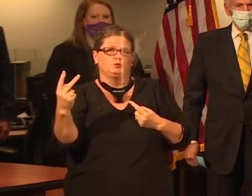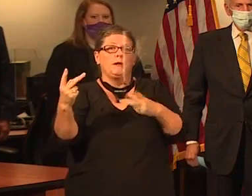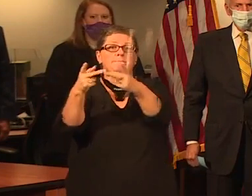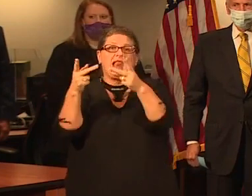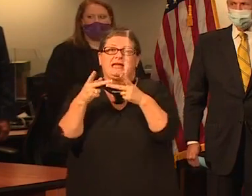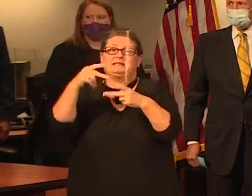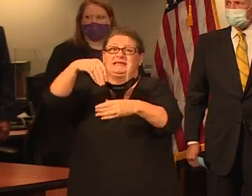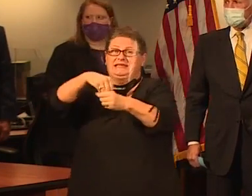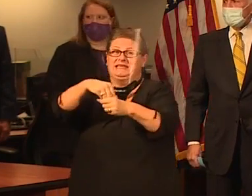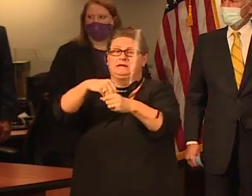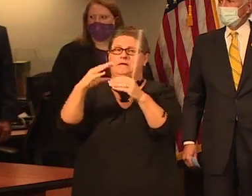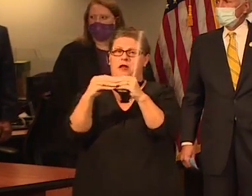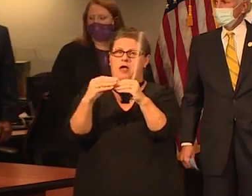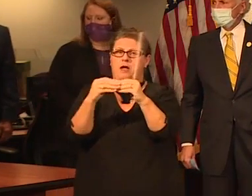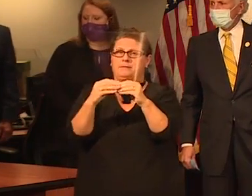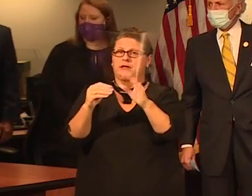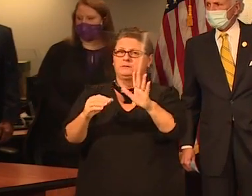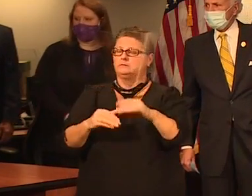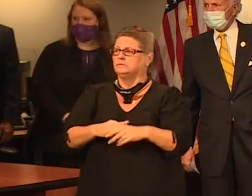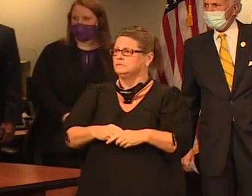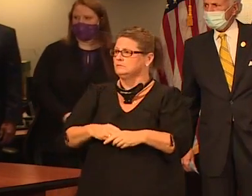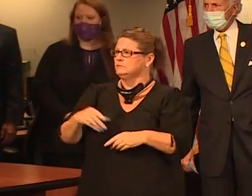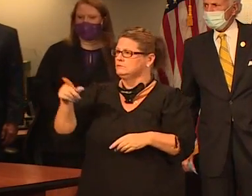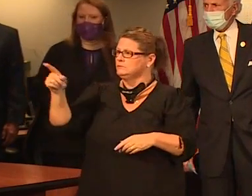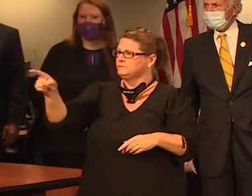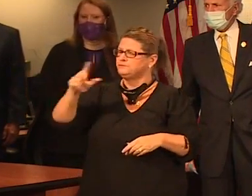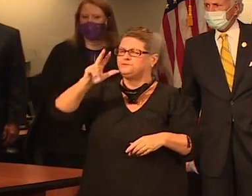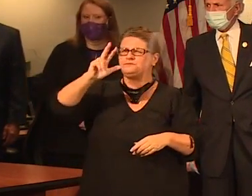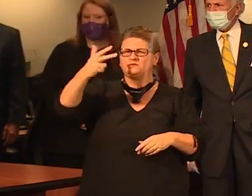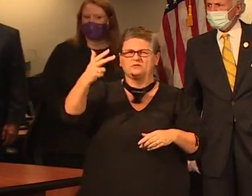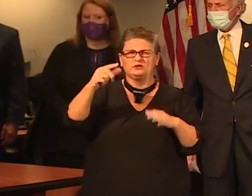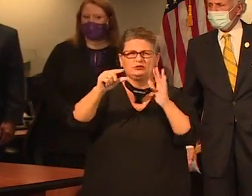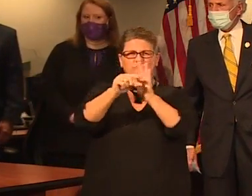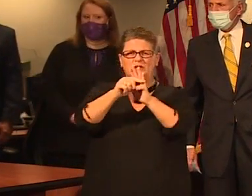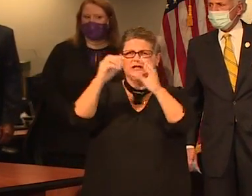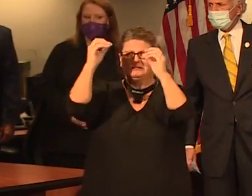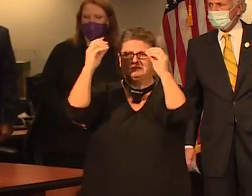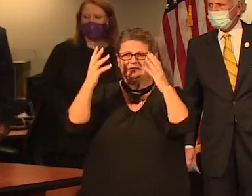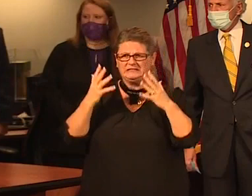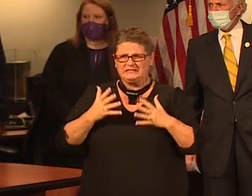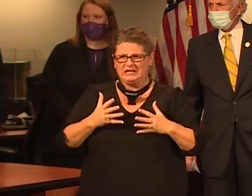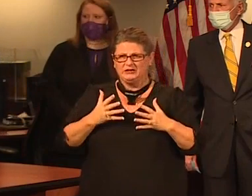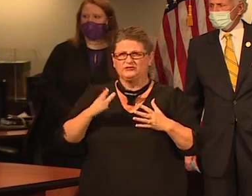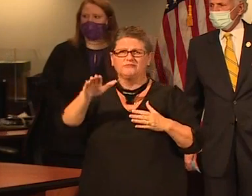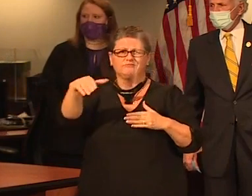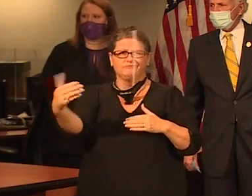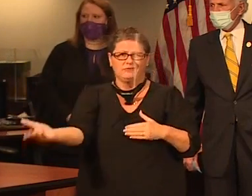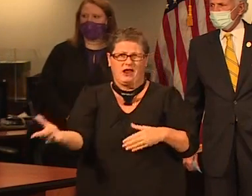AT THIS POINT, I BELIEVE THEY ARE PLANNING FOR TWO SITES IN THE COLUMBIA AREA TO BE ANNOUNCED.